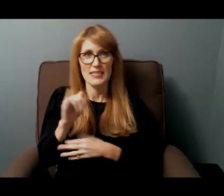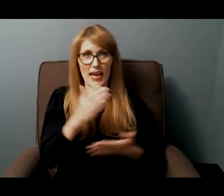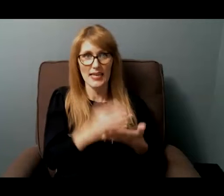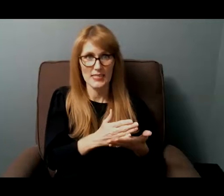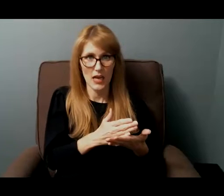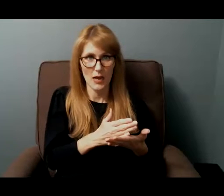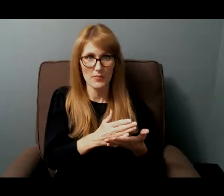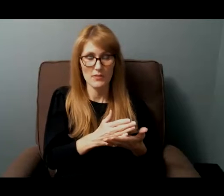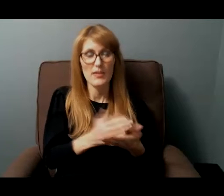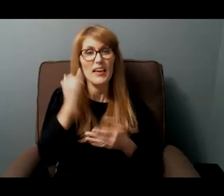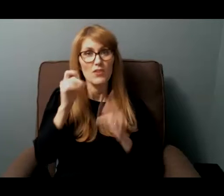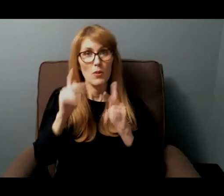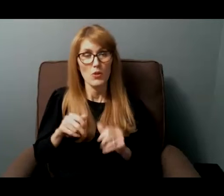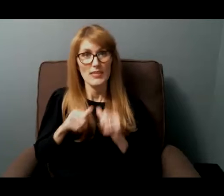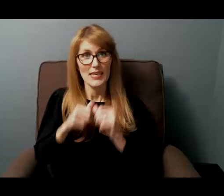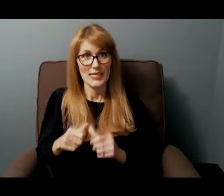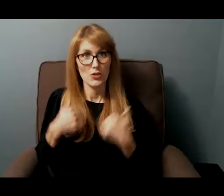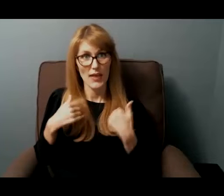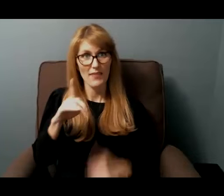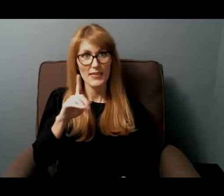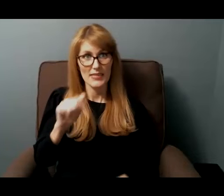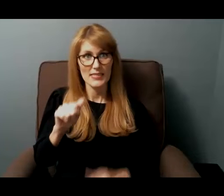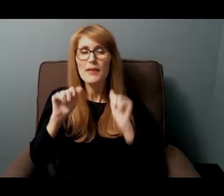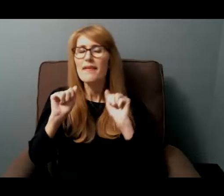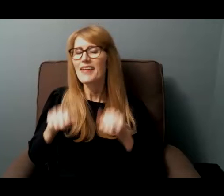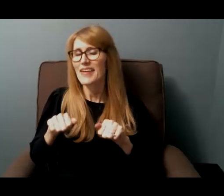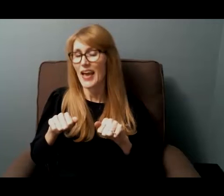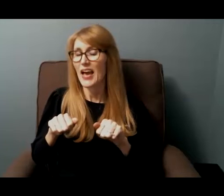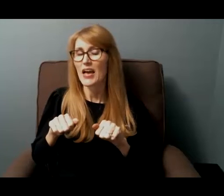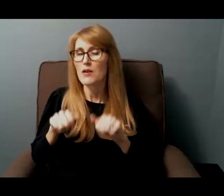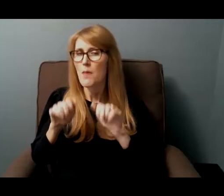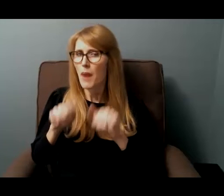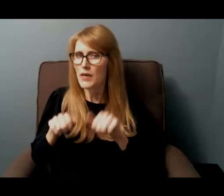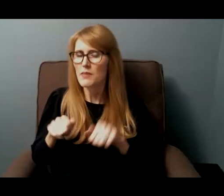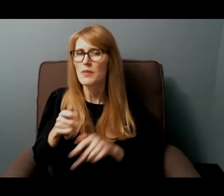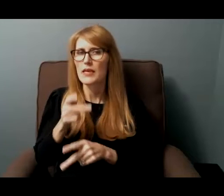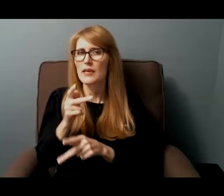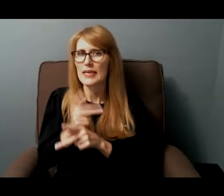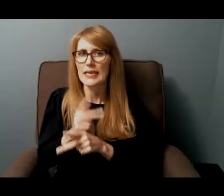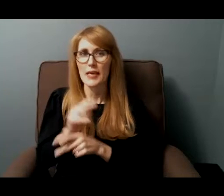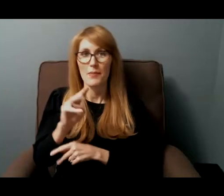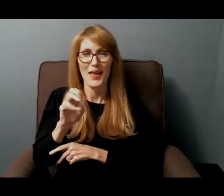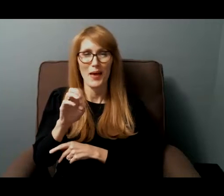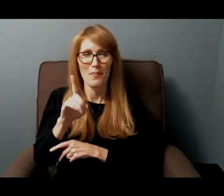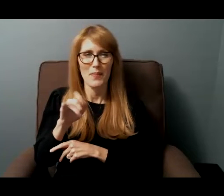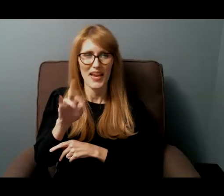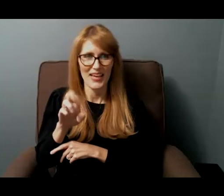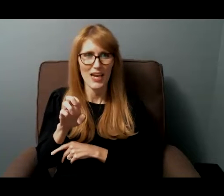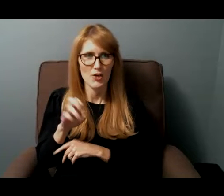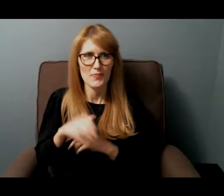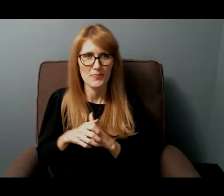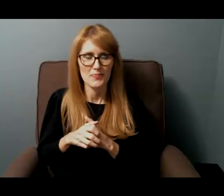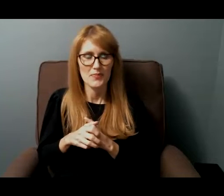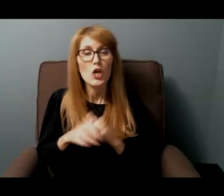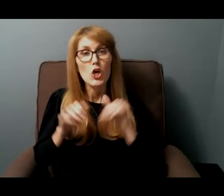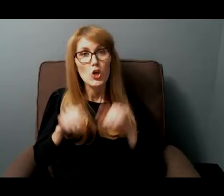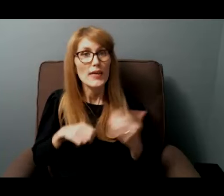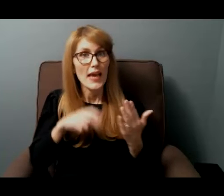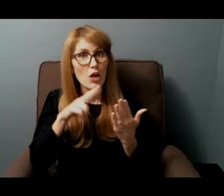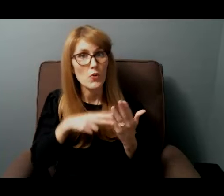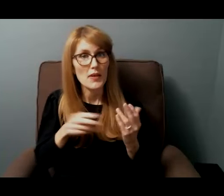could actually continue to keep that Medicare. So you can actually read a bit more about Medicare